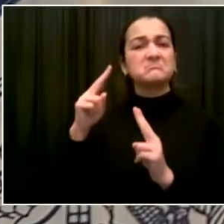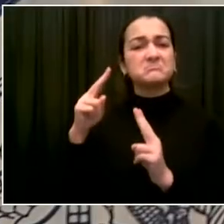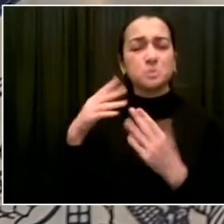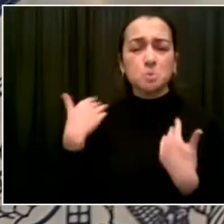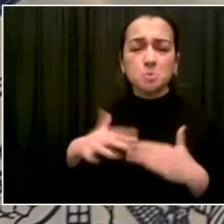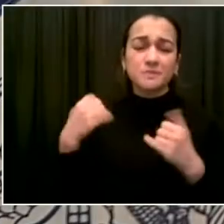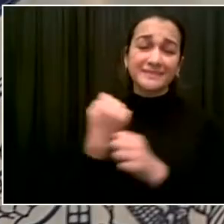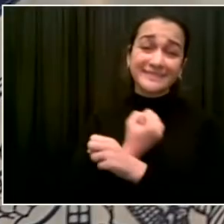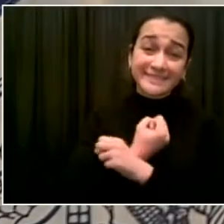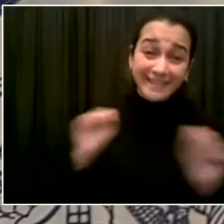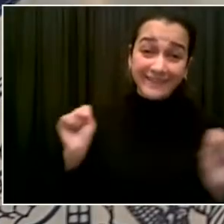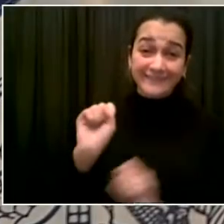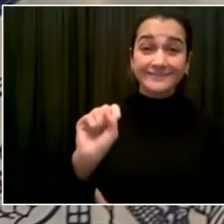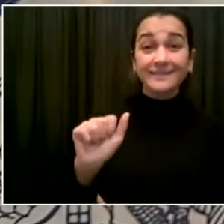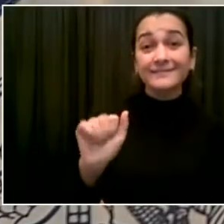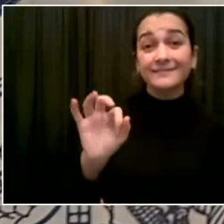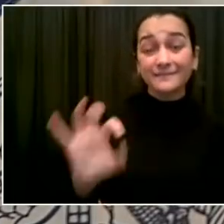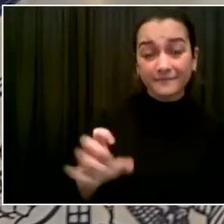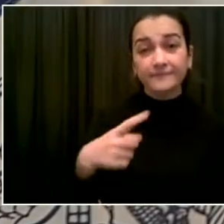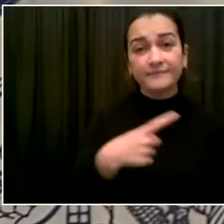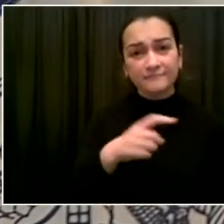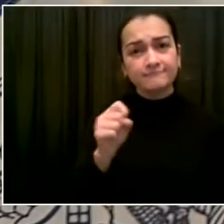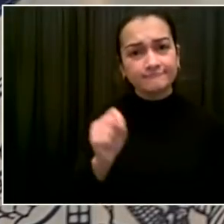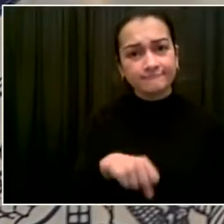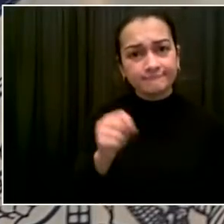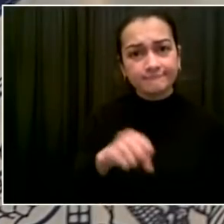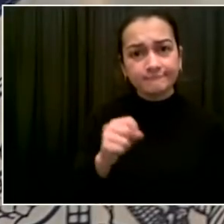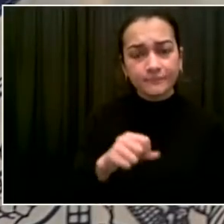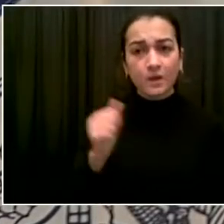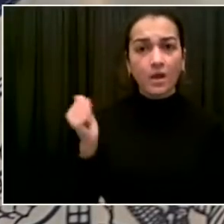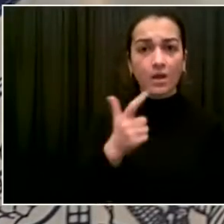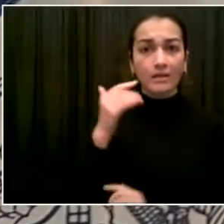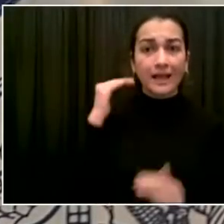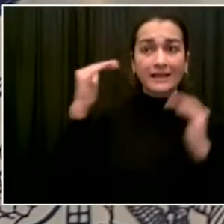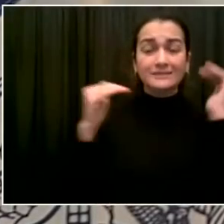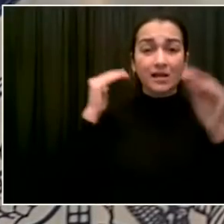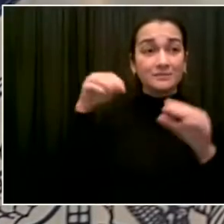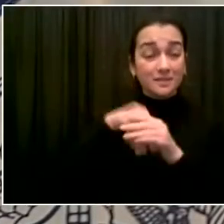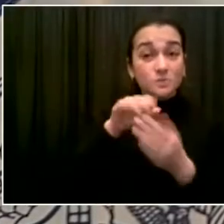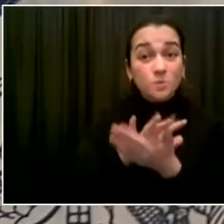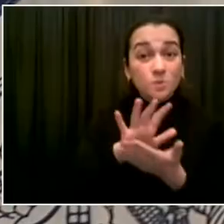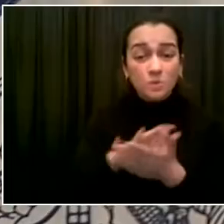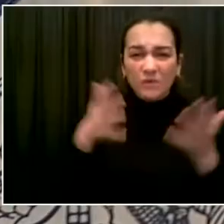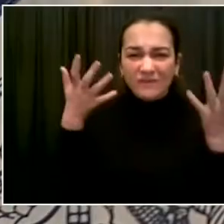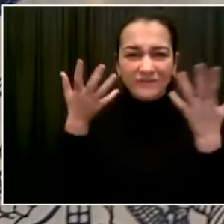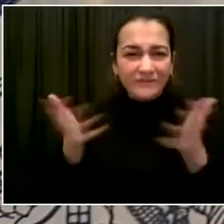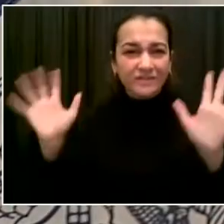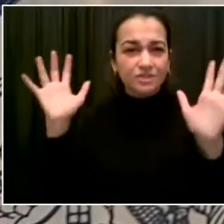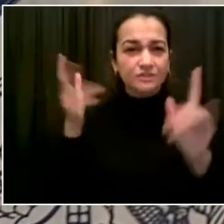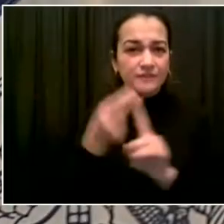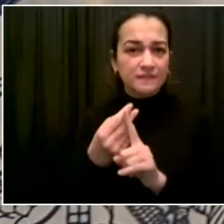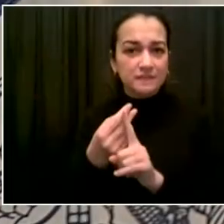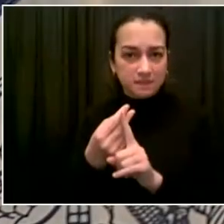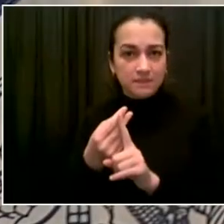STANDARD OF HEALTH AND SAFETY MEASURES, ALL THE ADULTS IN OUR SCHOOLS ARE ACVCINATED